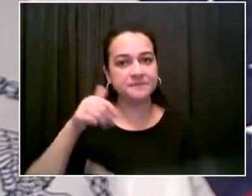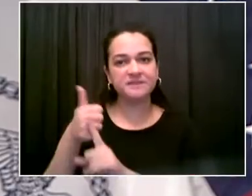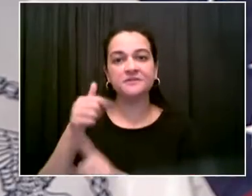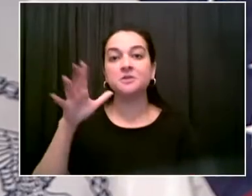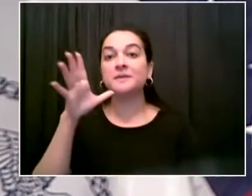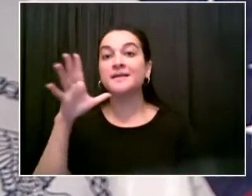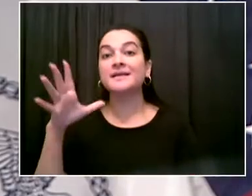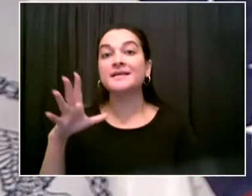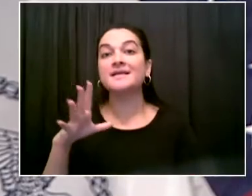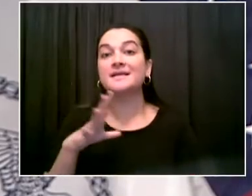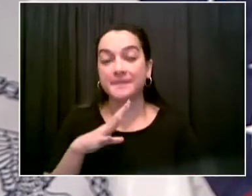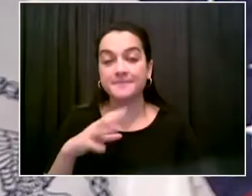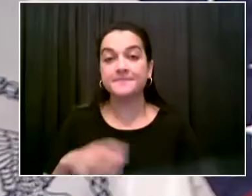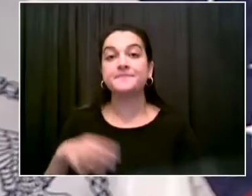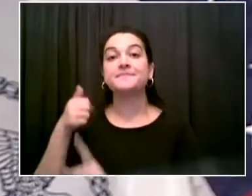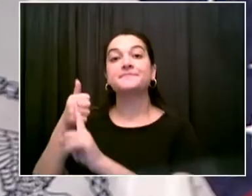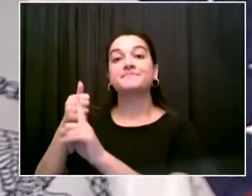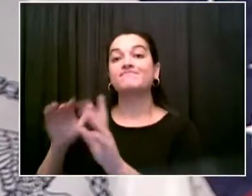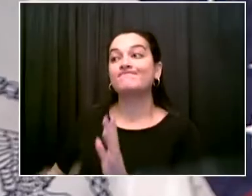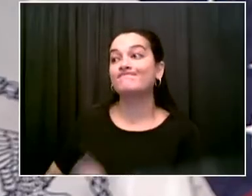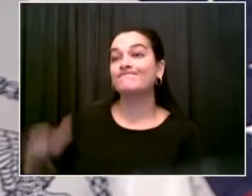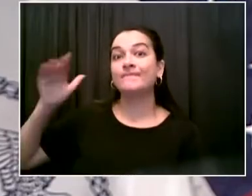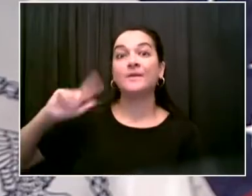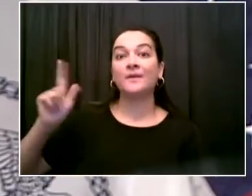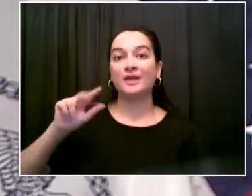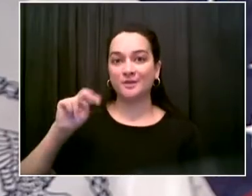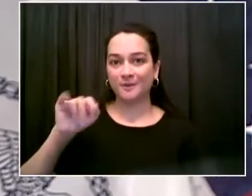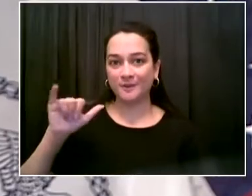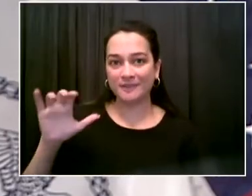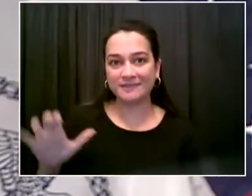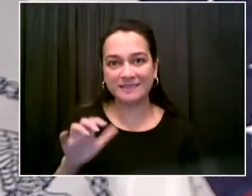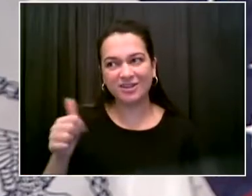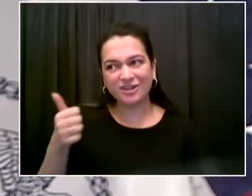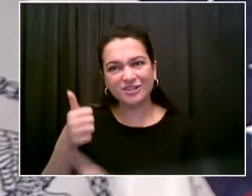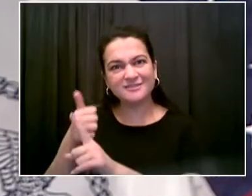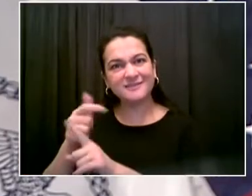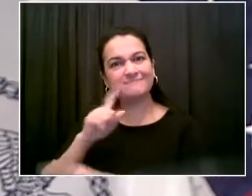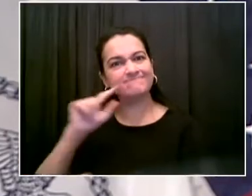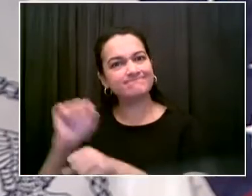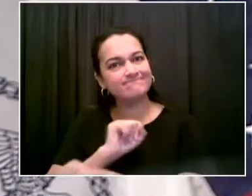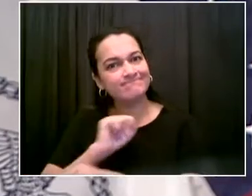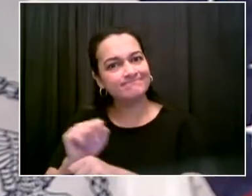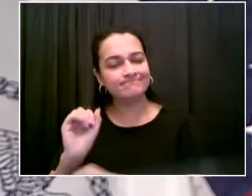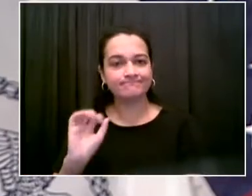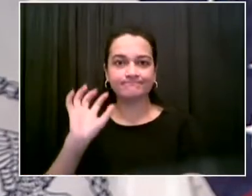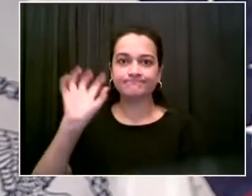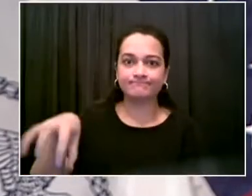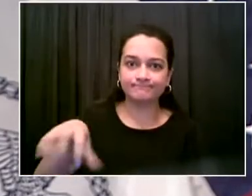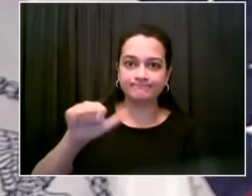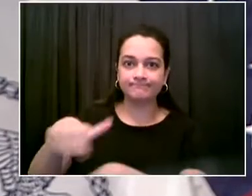SMALL BUSINESSES ALL OVER NEW YORK CITY. SHE HAS AN AMAZING STORY, RACED UP IN HARLEM AND